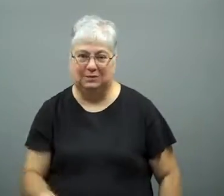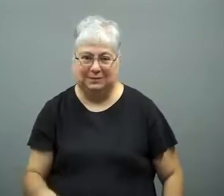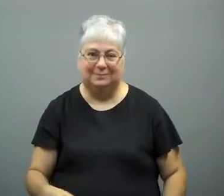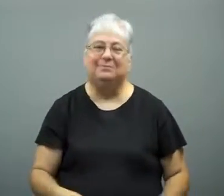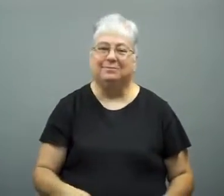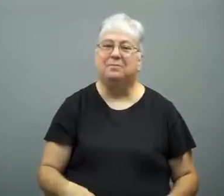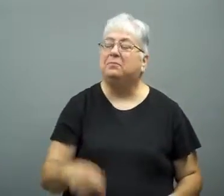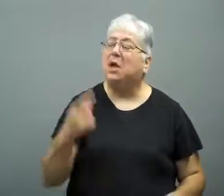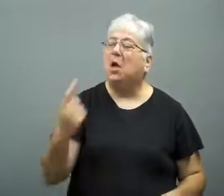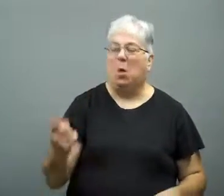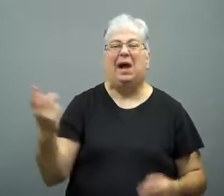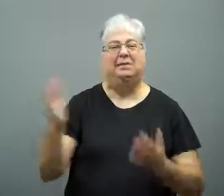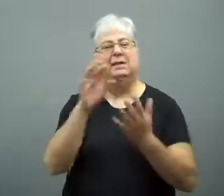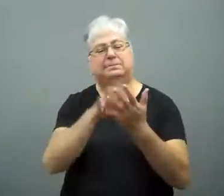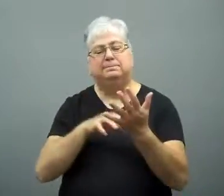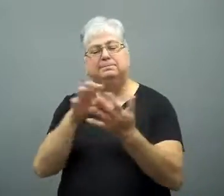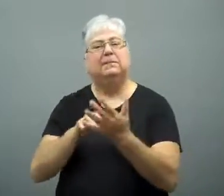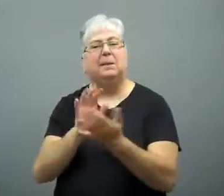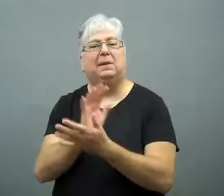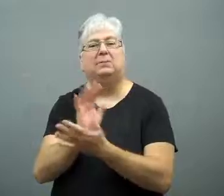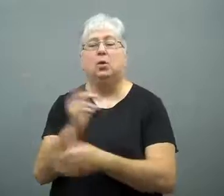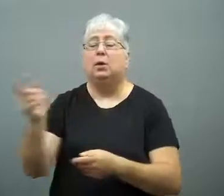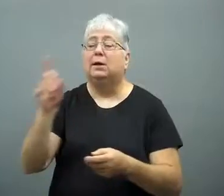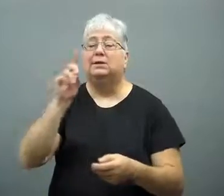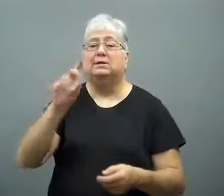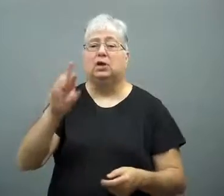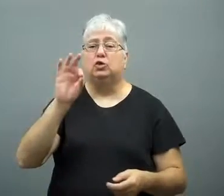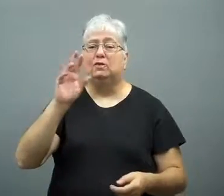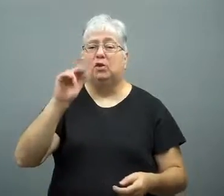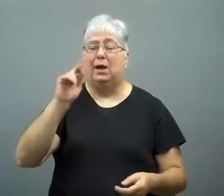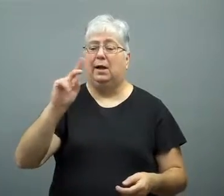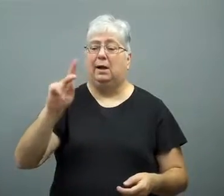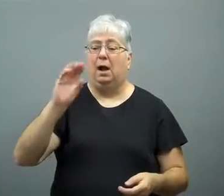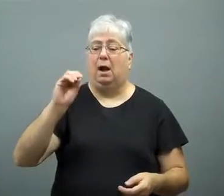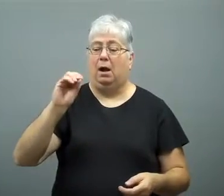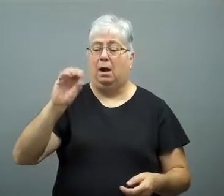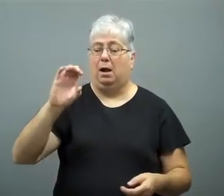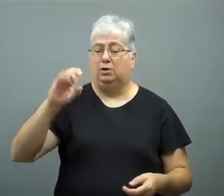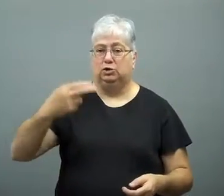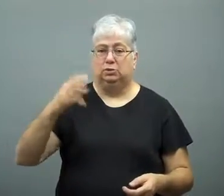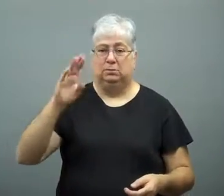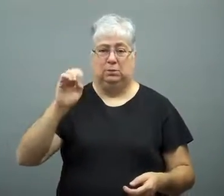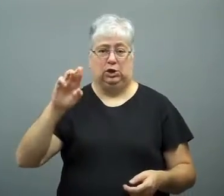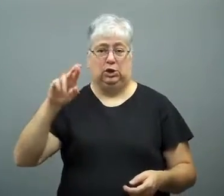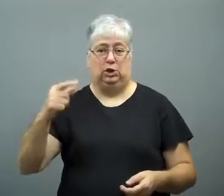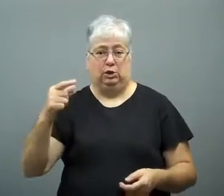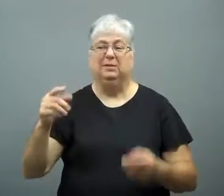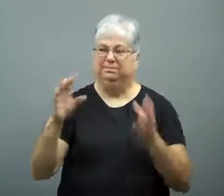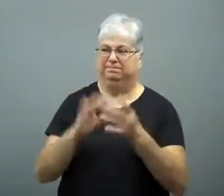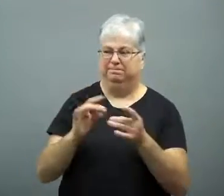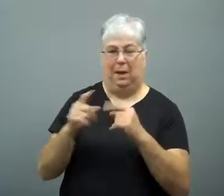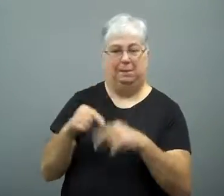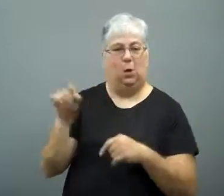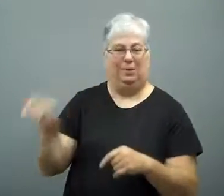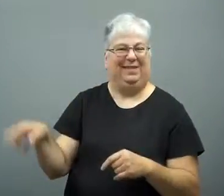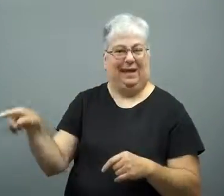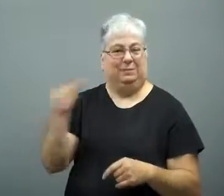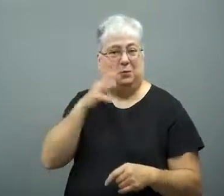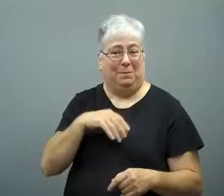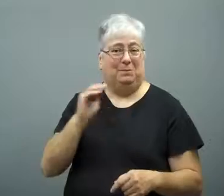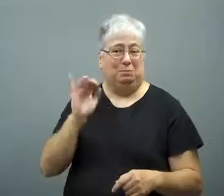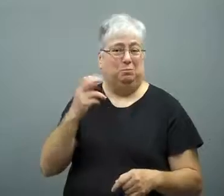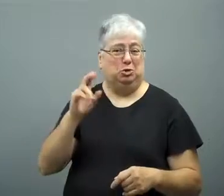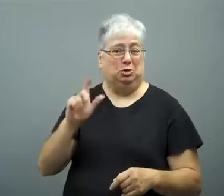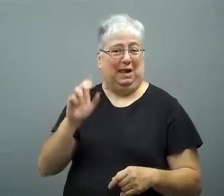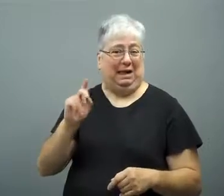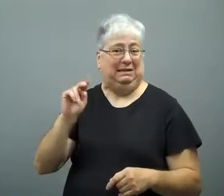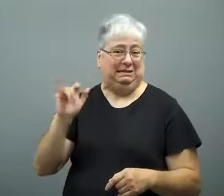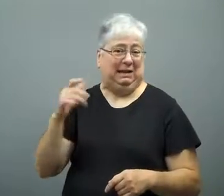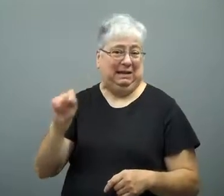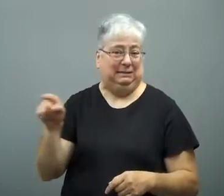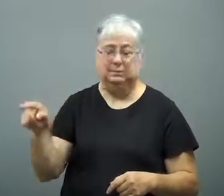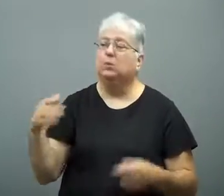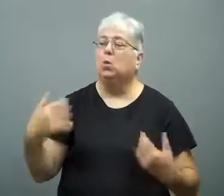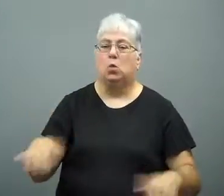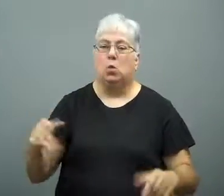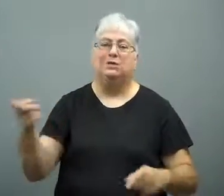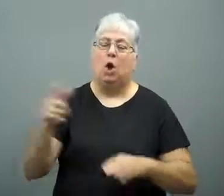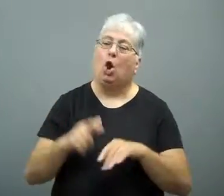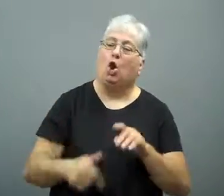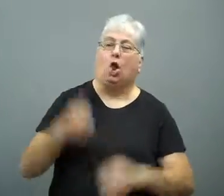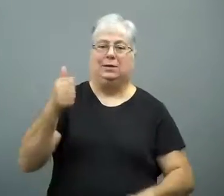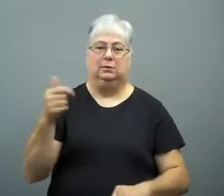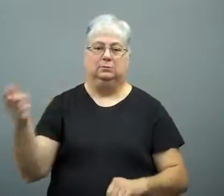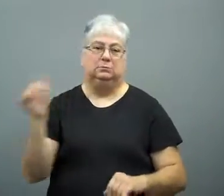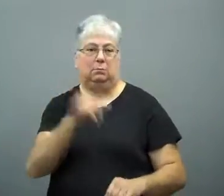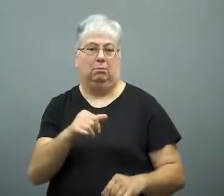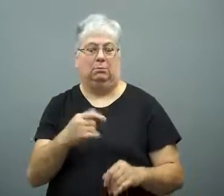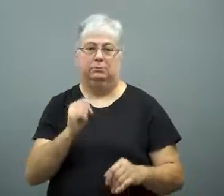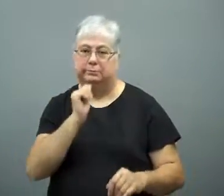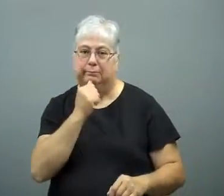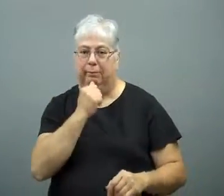Dr Frank Ochberg's report talked about Michelle Knight.